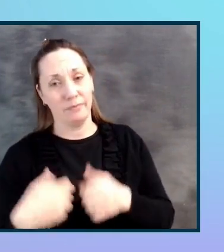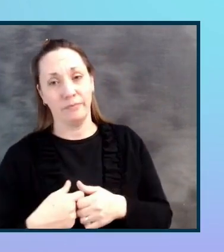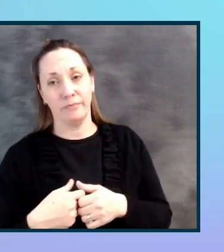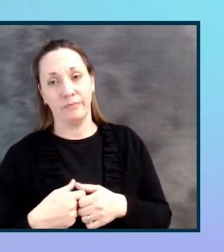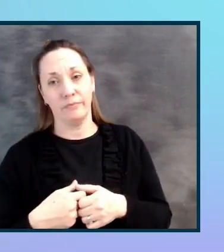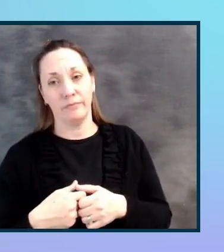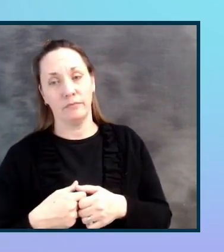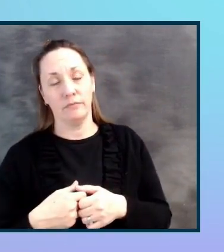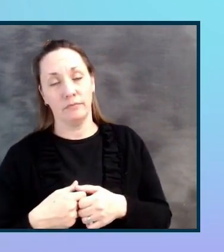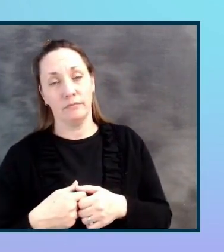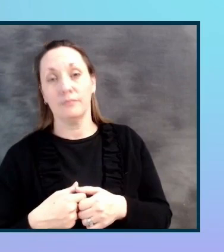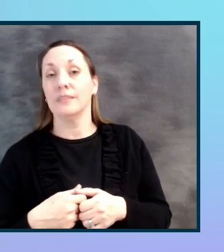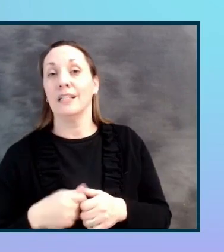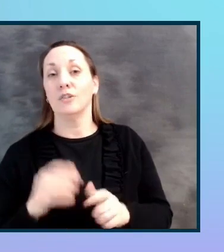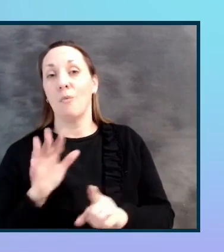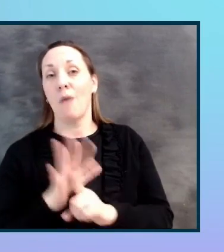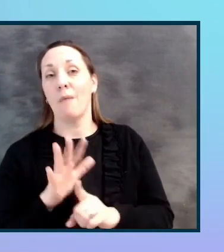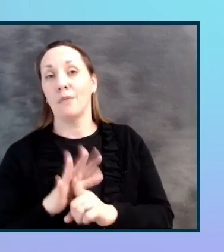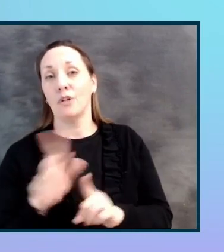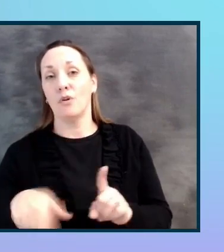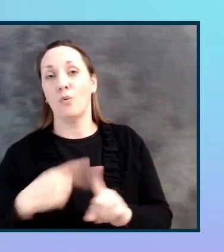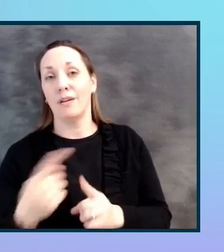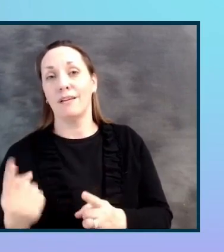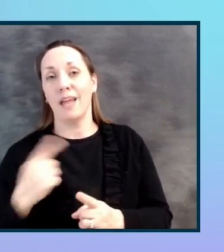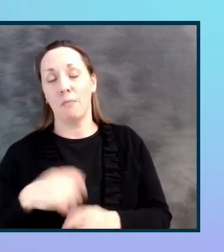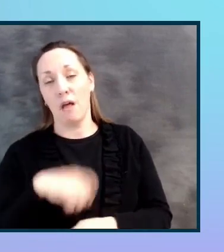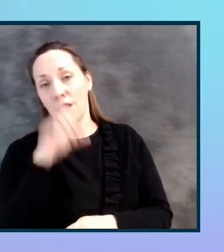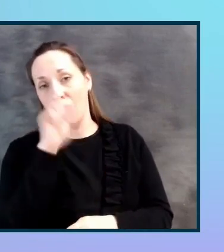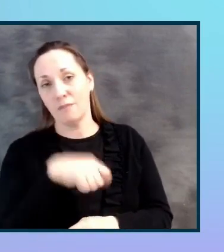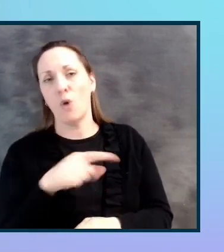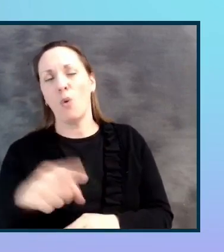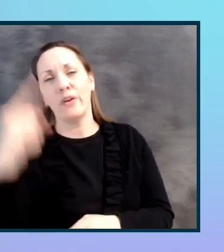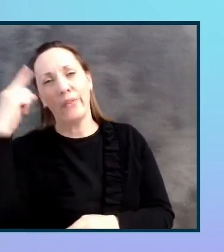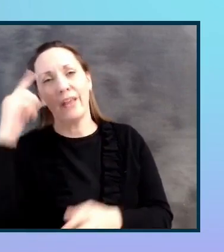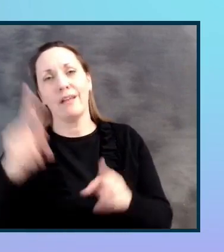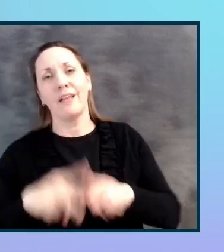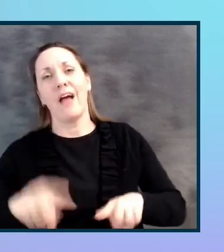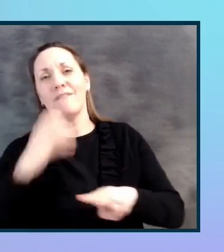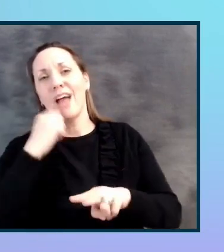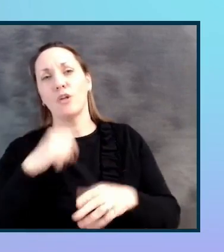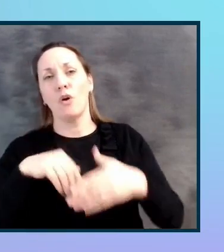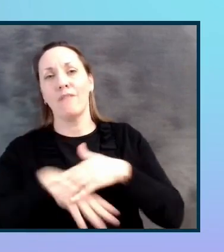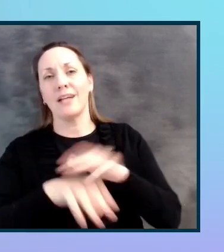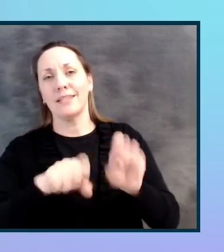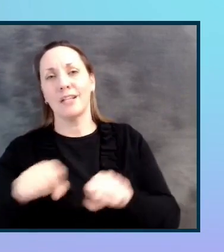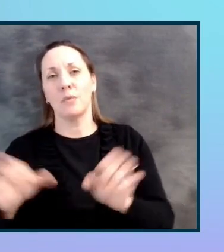This is a really popular one when it came in, I loved it. What do you think the value of accessibility certifications are?